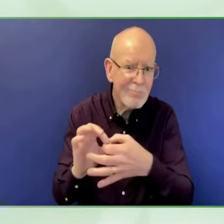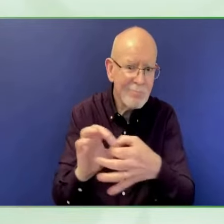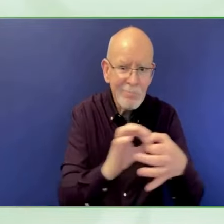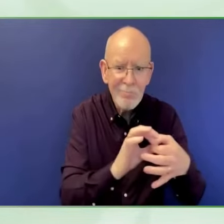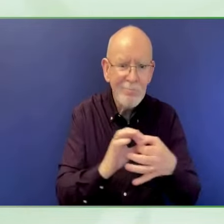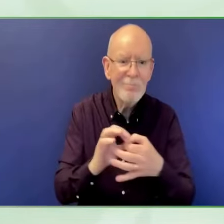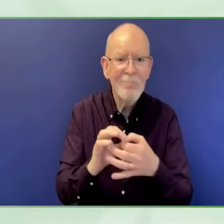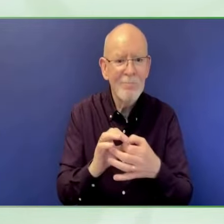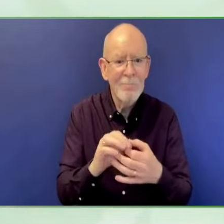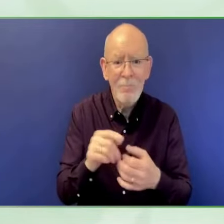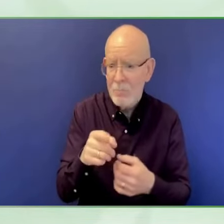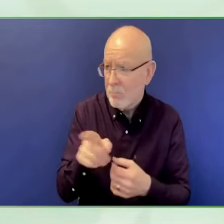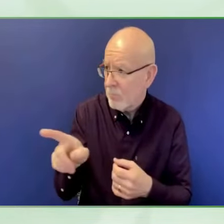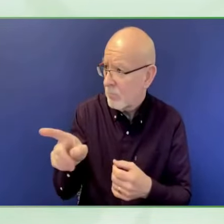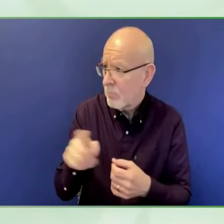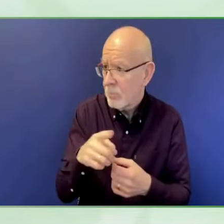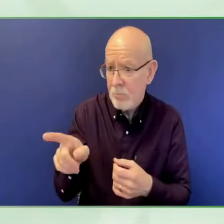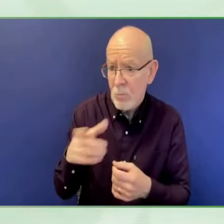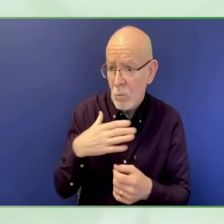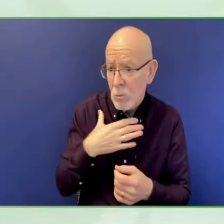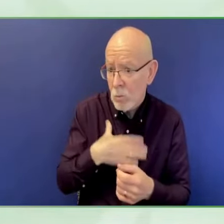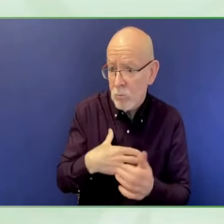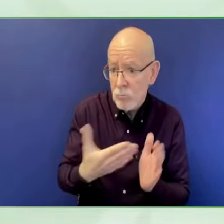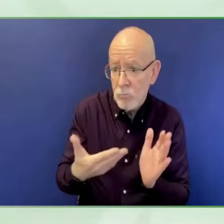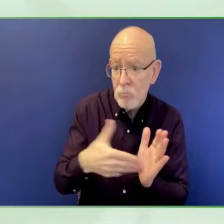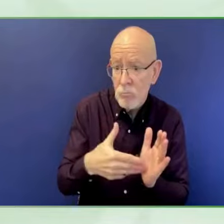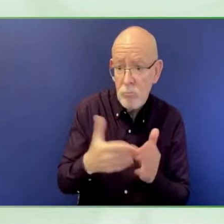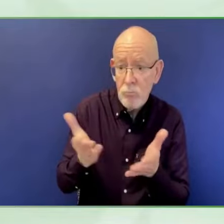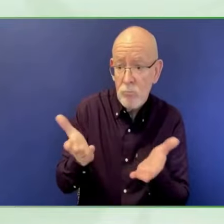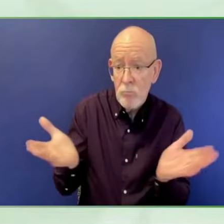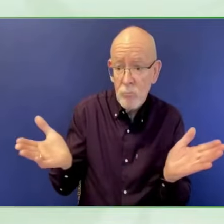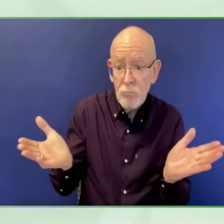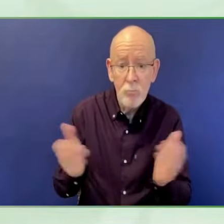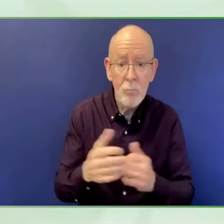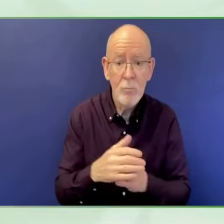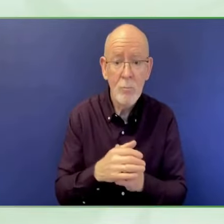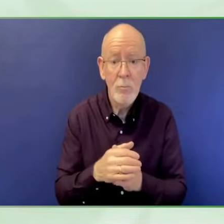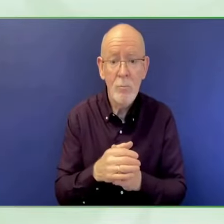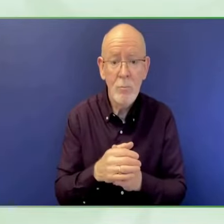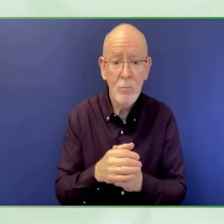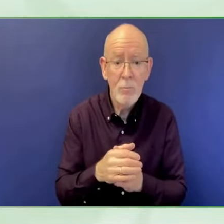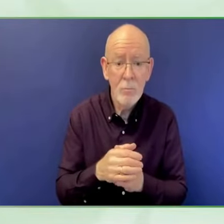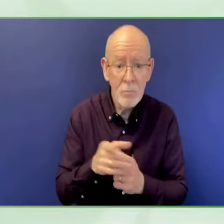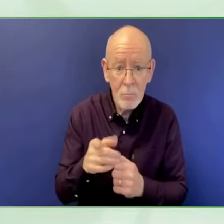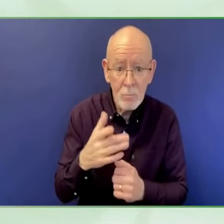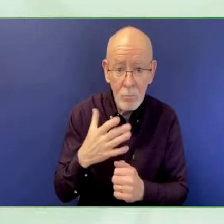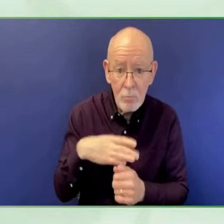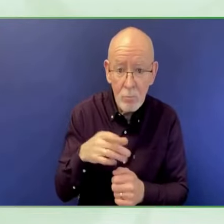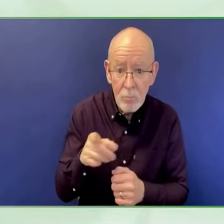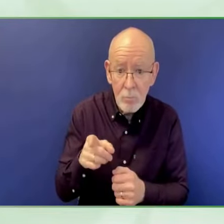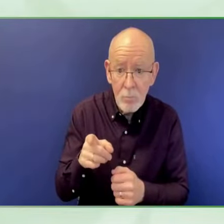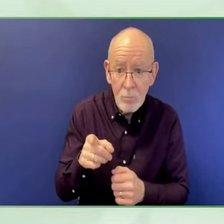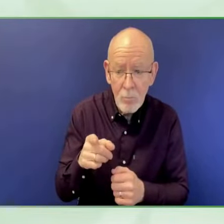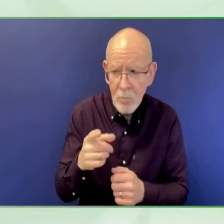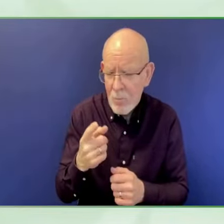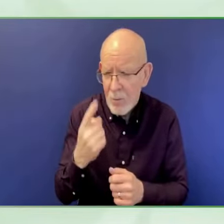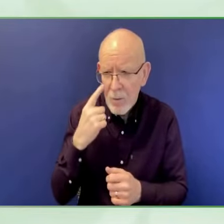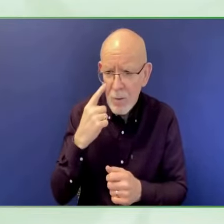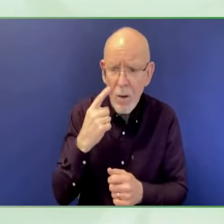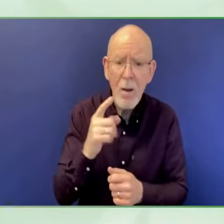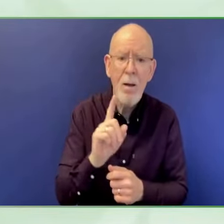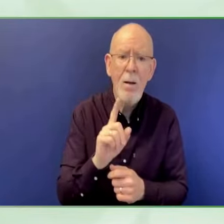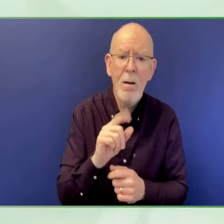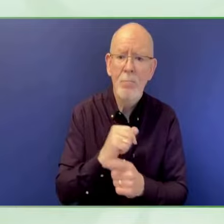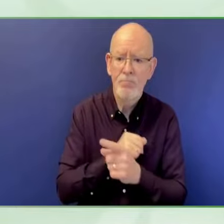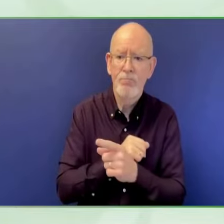And also involving the persons with disabilities themselves,